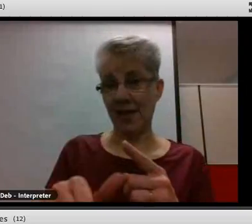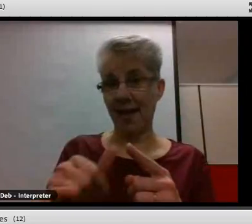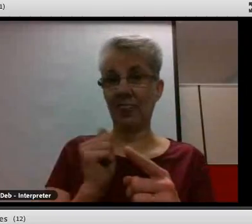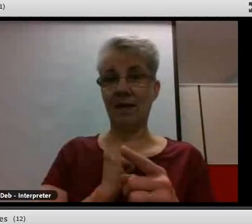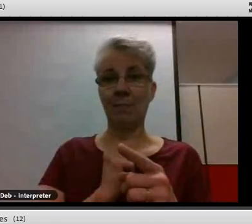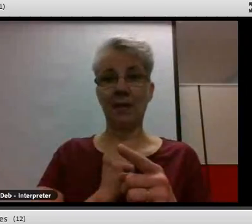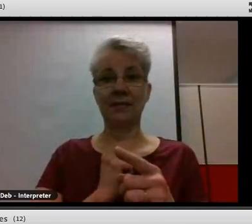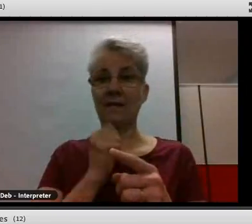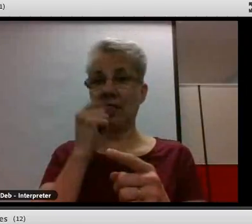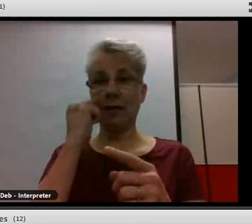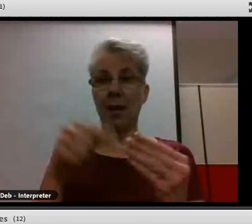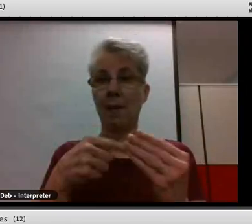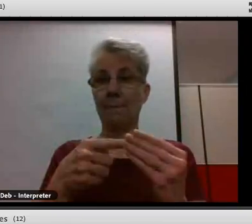race, looking for work.